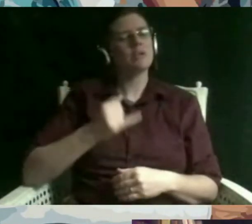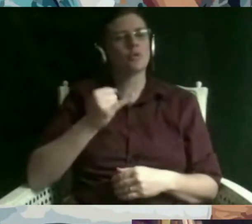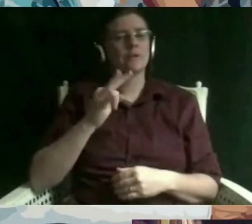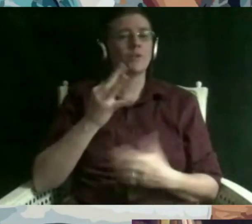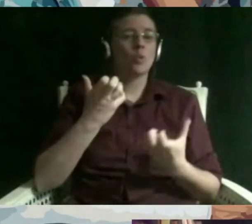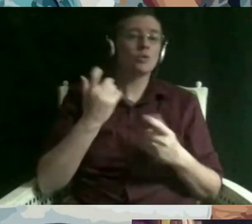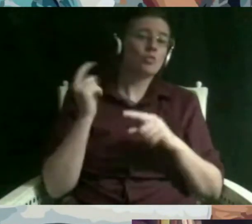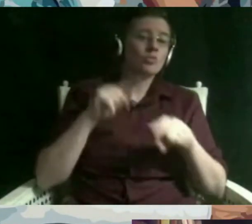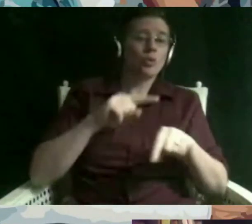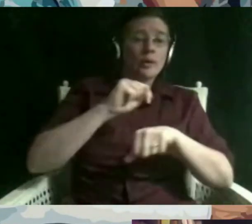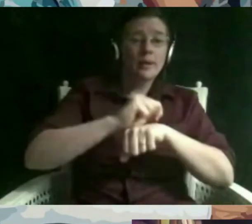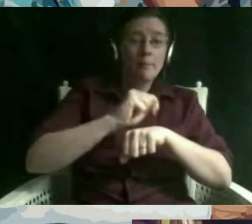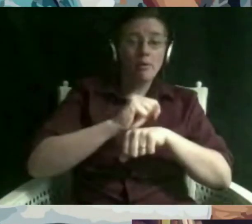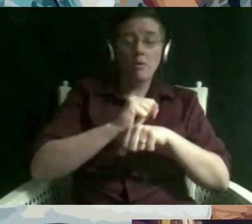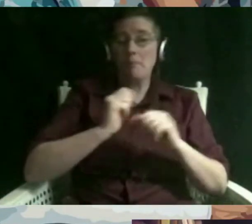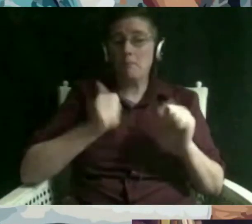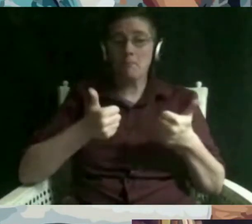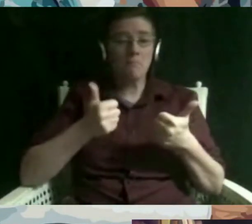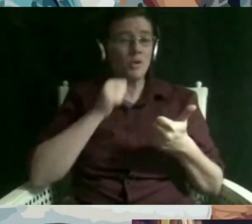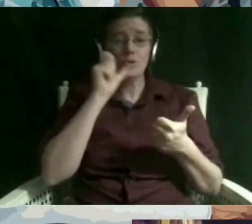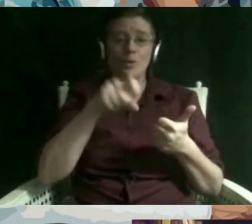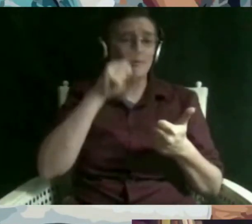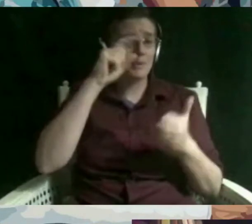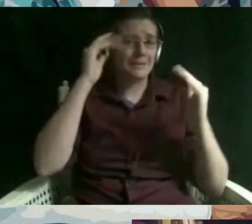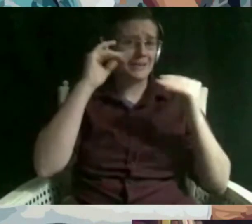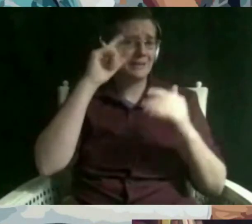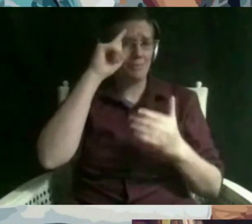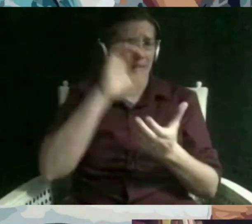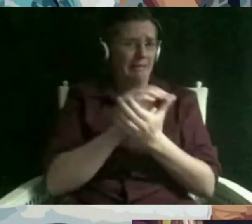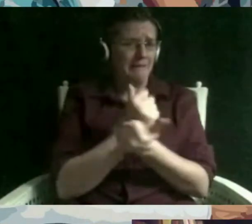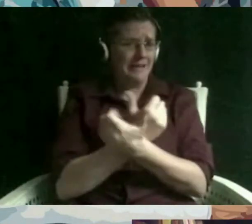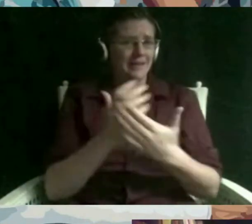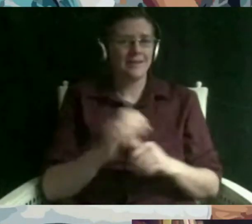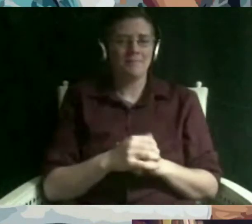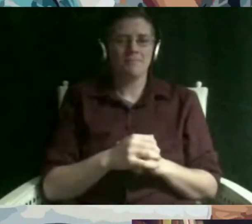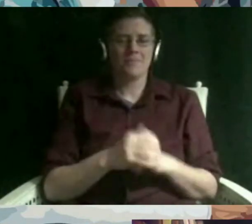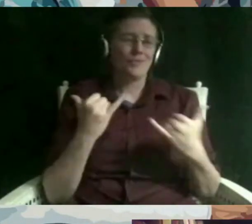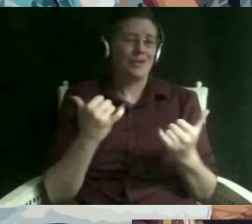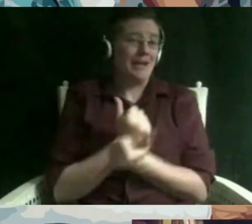won't be expected to believe anything especially right now everything's on zoom anyway um check out